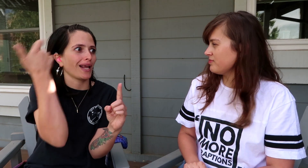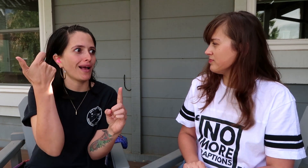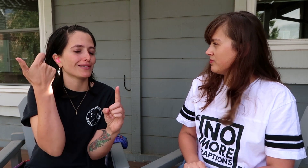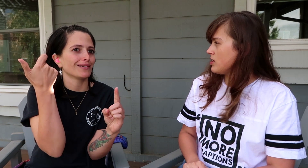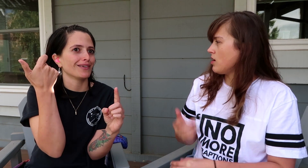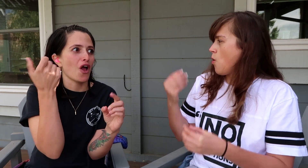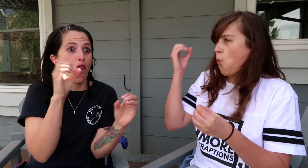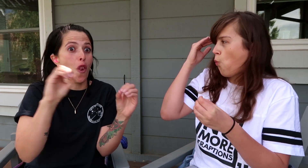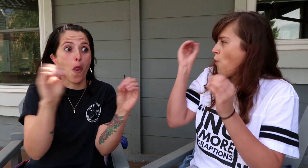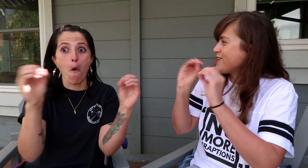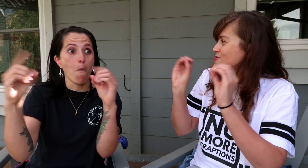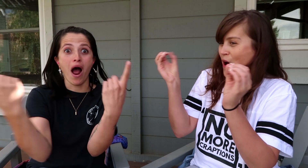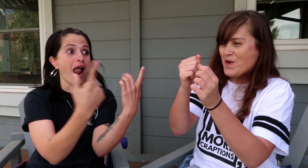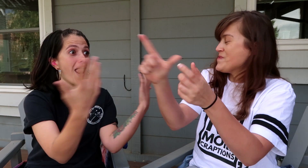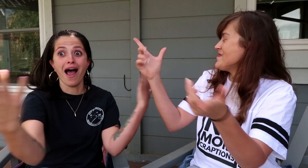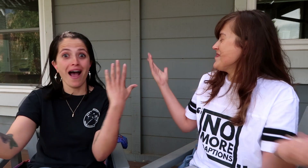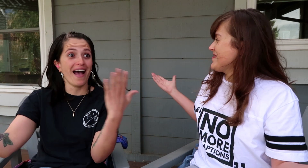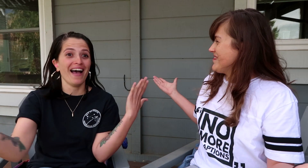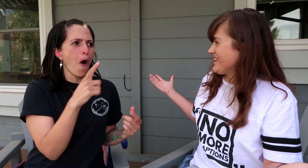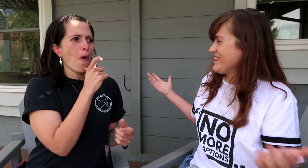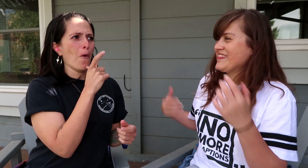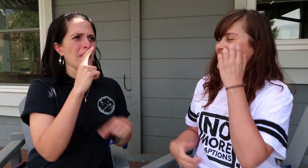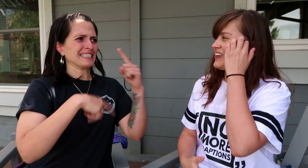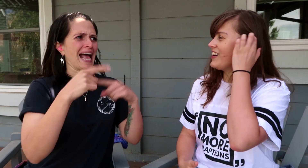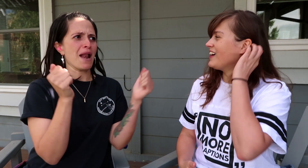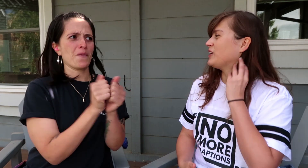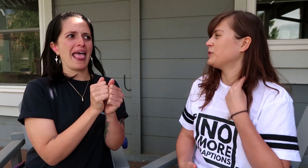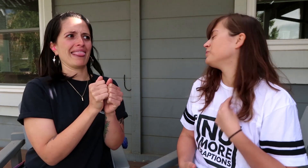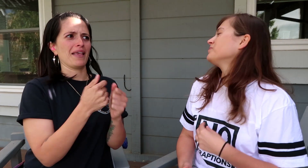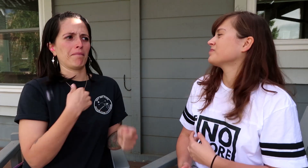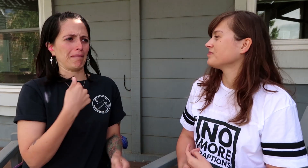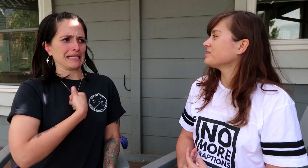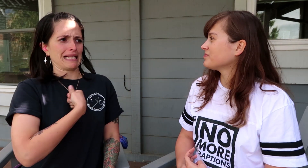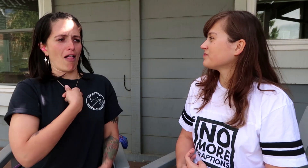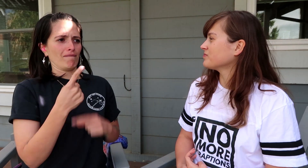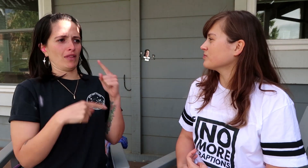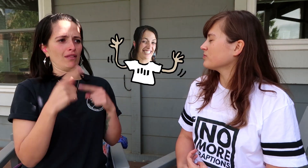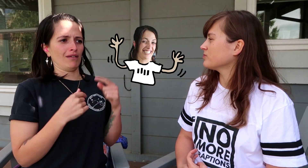because there was no one to sign with. Who am I going to sign with?? Myself!?